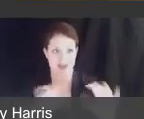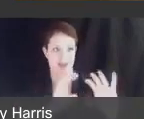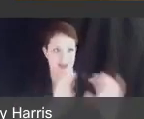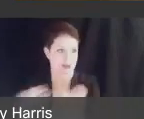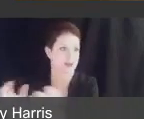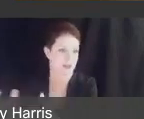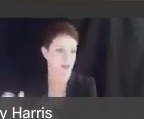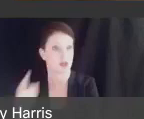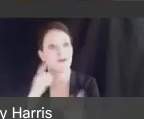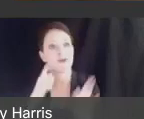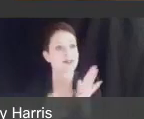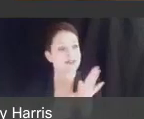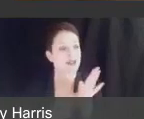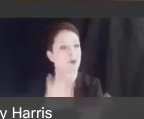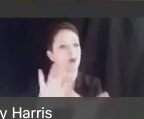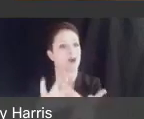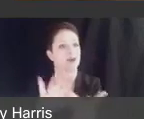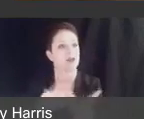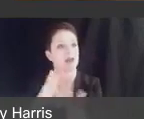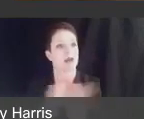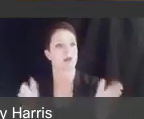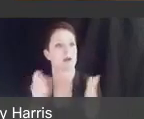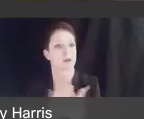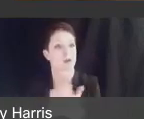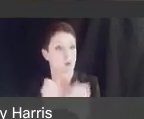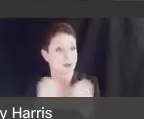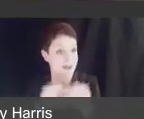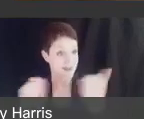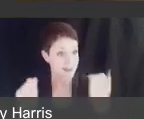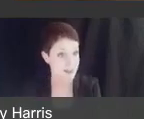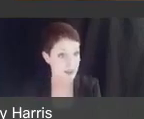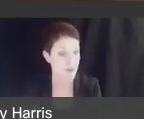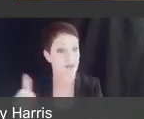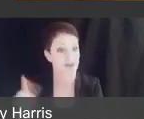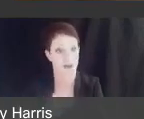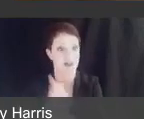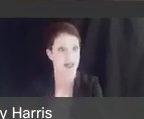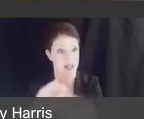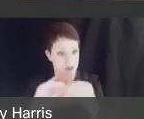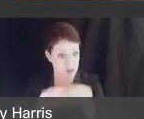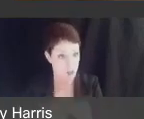we have reached out to our public school system. They are putting together numbers for us of their